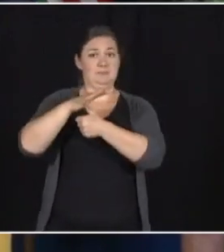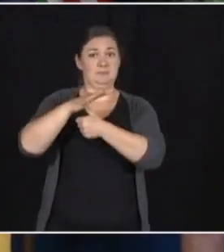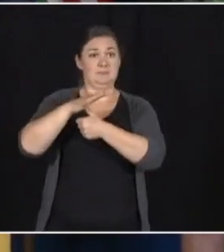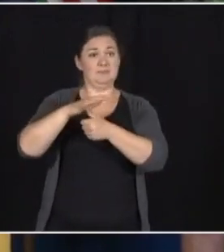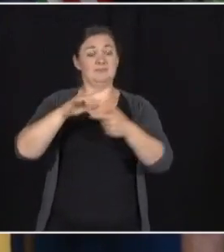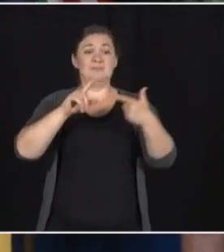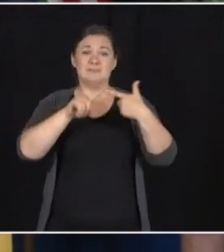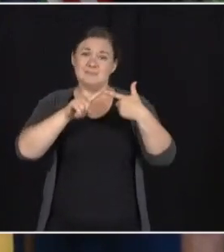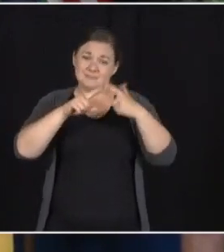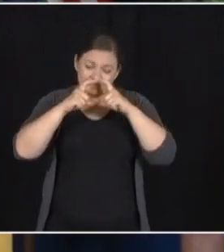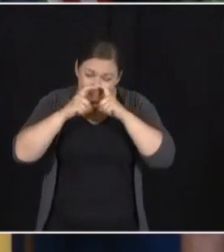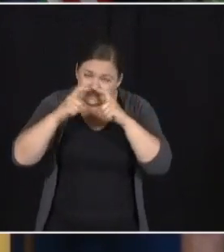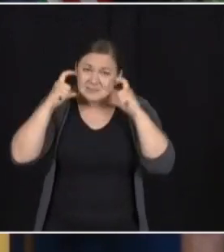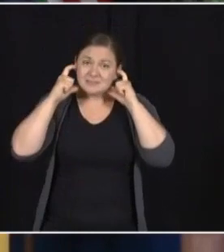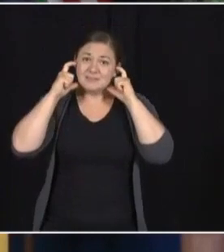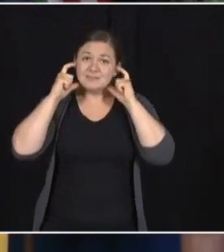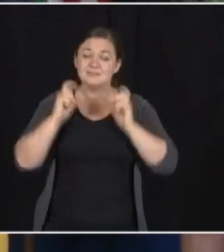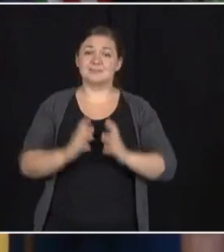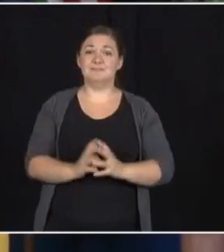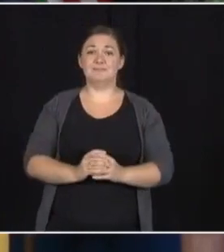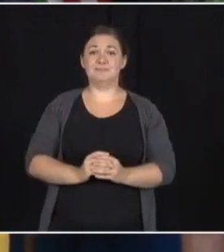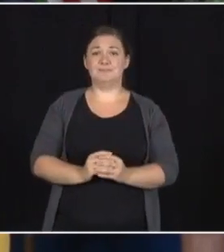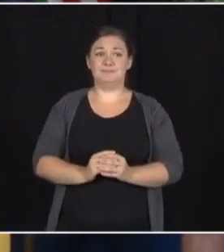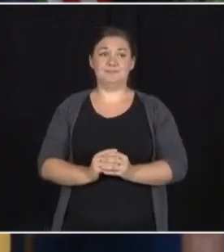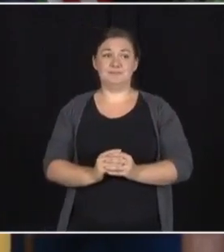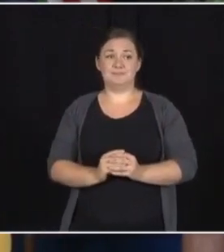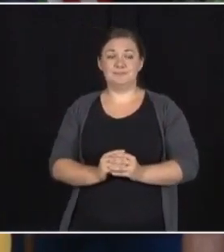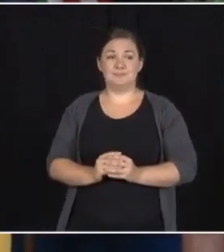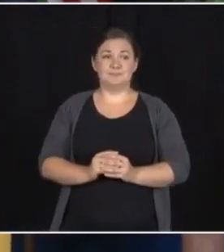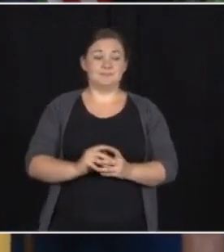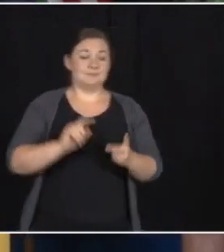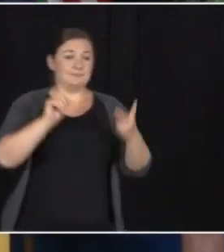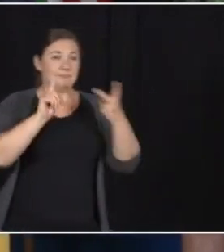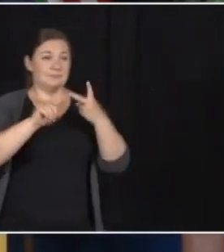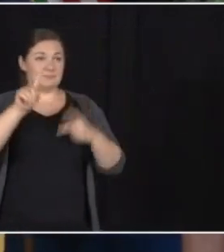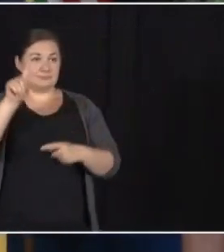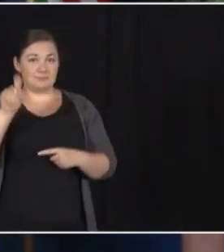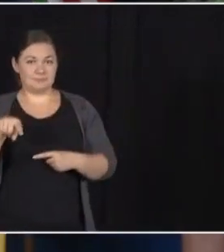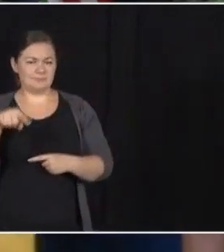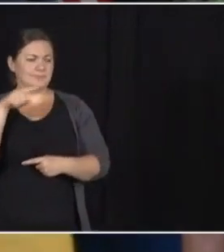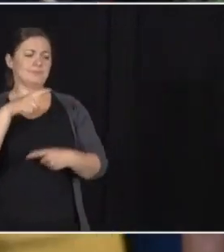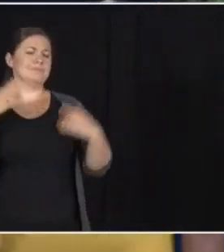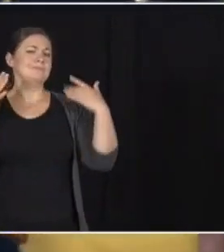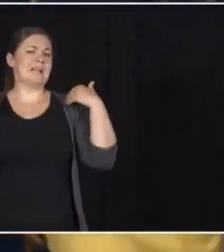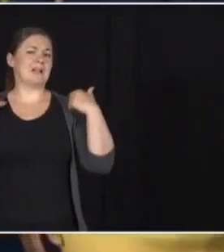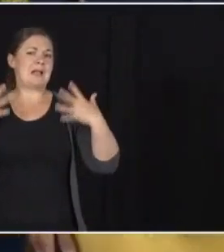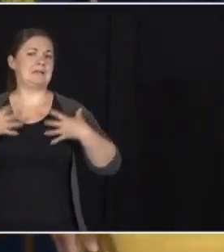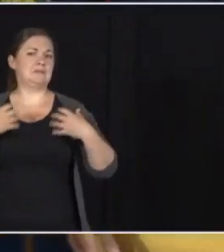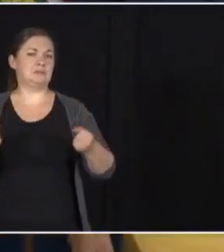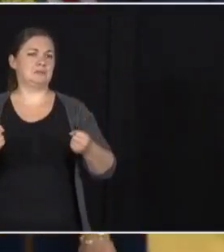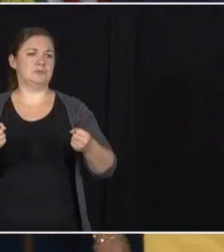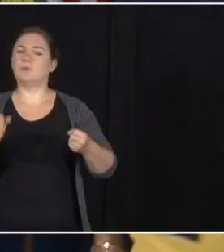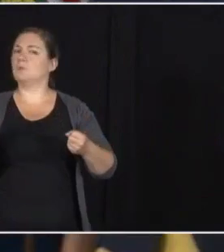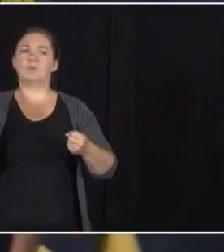I always say the golden rule is practice social distancing. Rule number one. In right behind that wear a mask when you can.